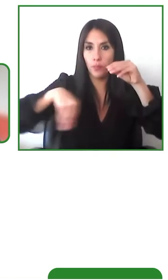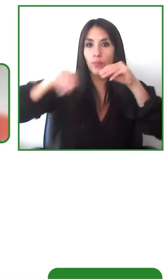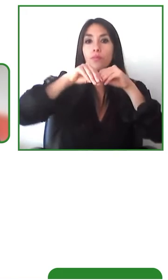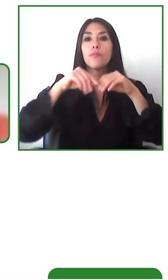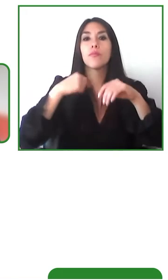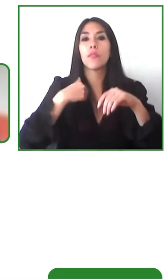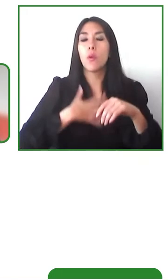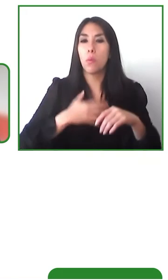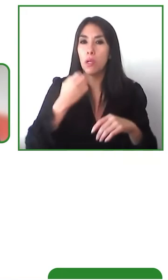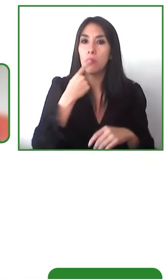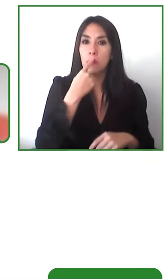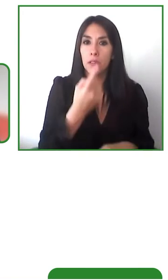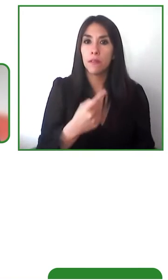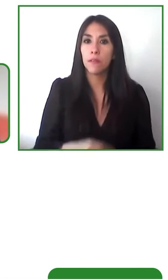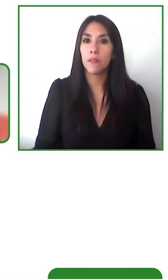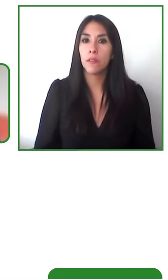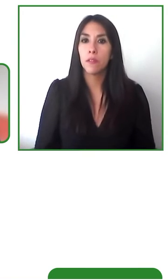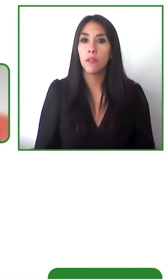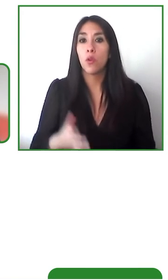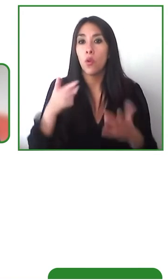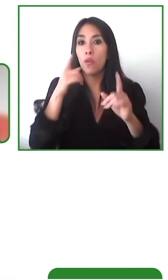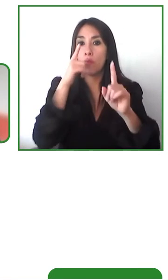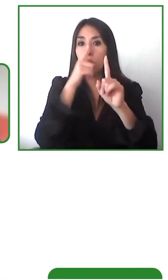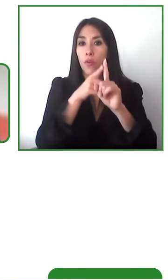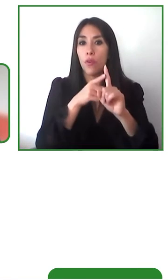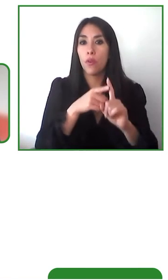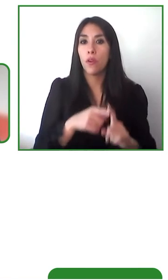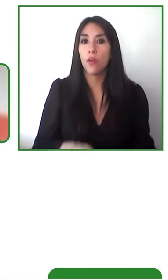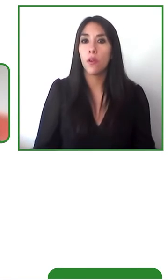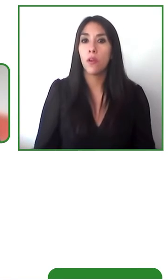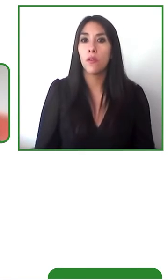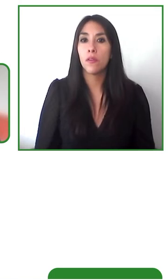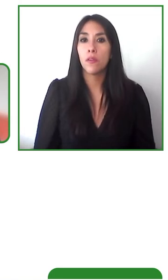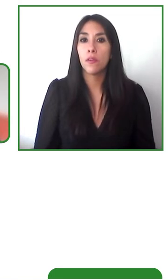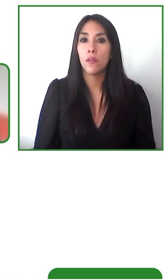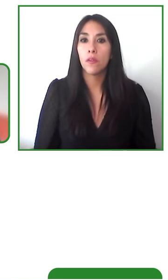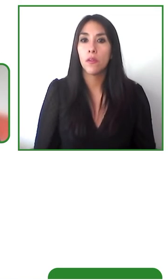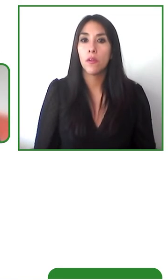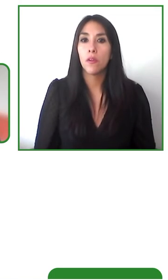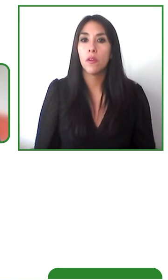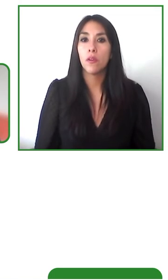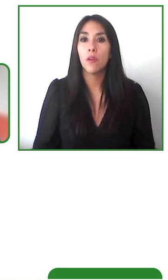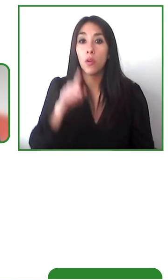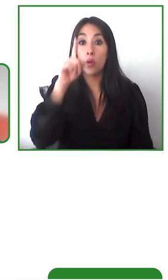is to never forget about your purpose you have to understand that there are